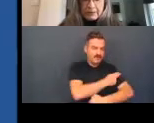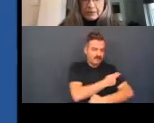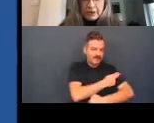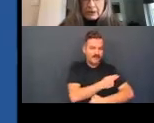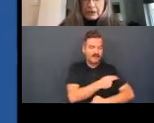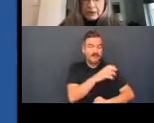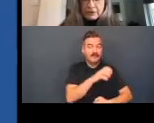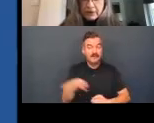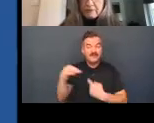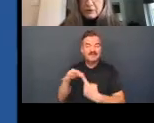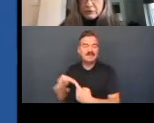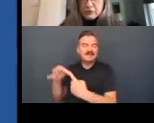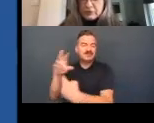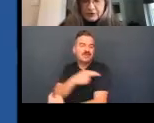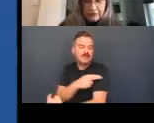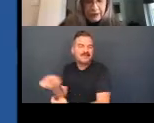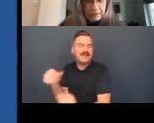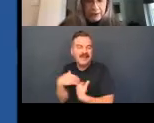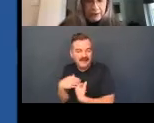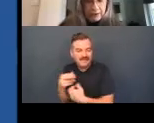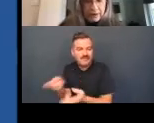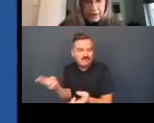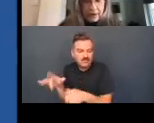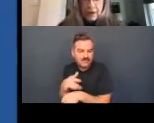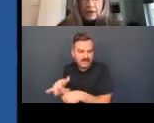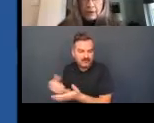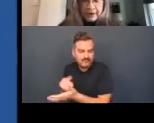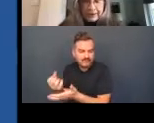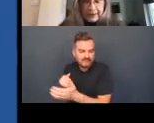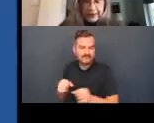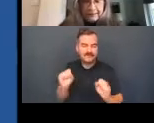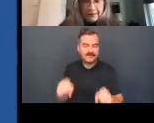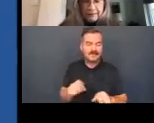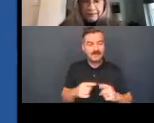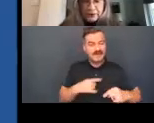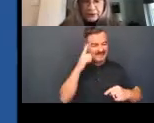16:09:58 to those that have resources available. 16:10:01 So I think any method for choosing